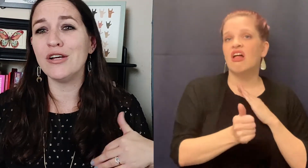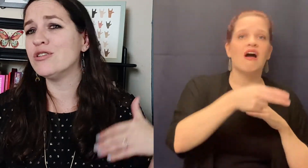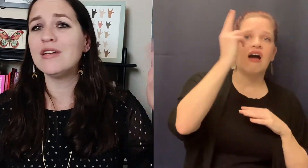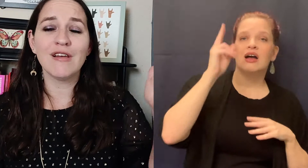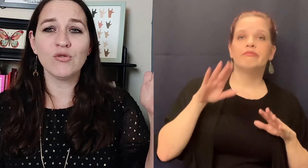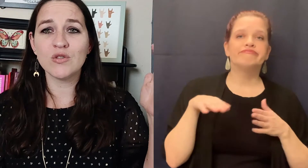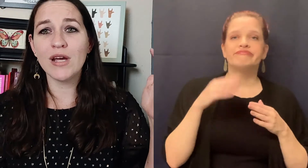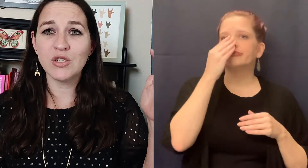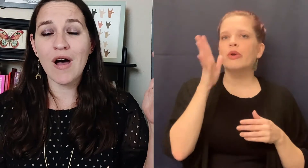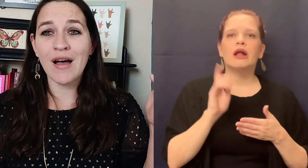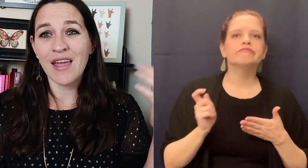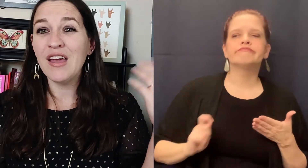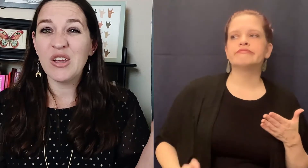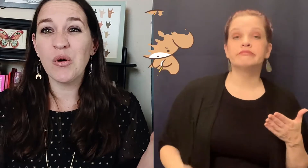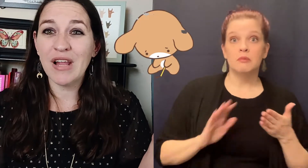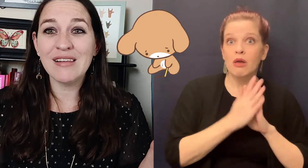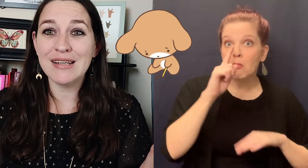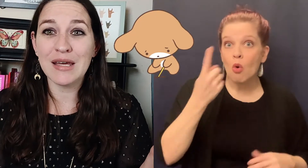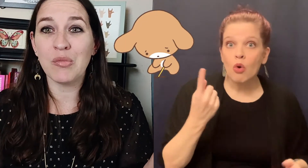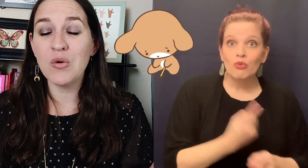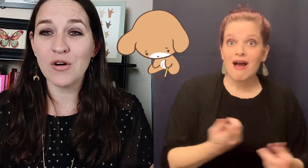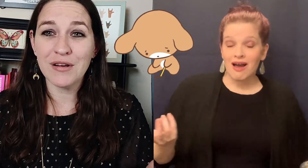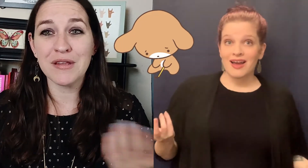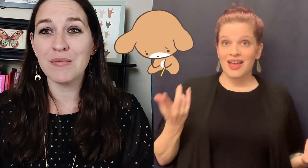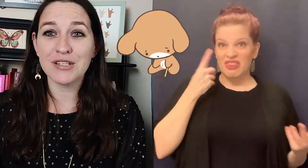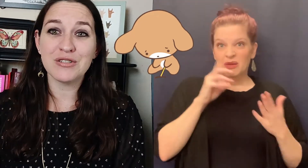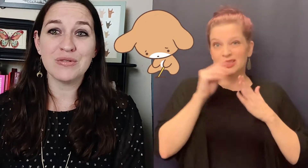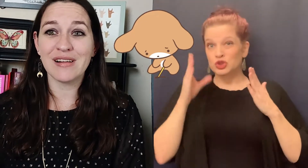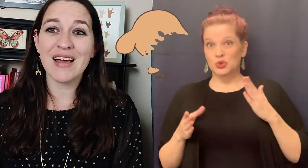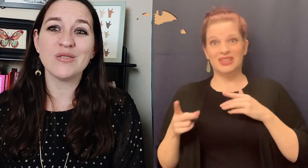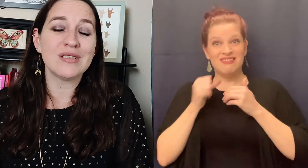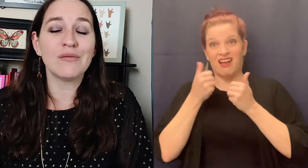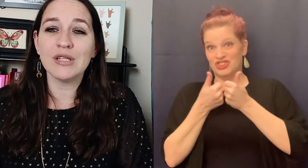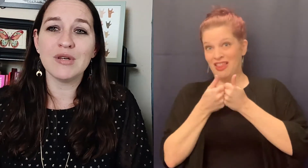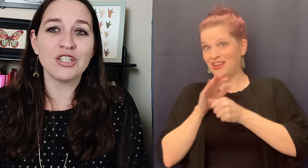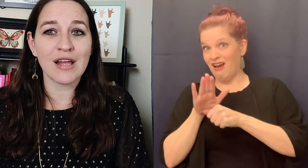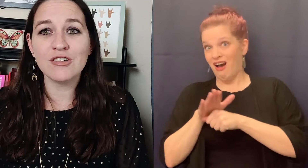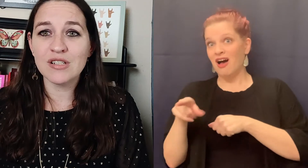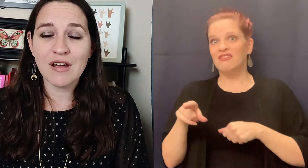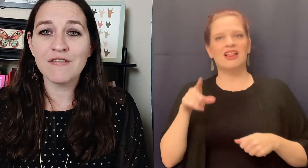all, your skill level was way too high. You are likely to get bored if you think about a student in class is not really being challenged enough.